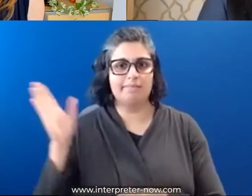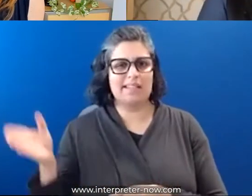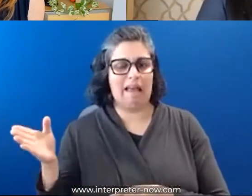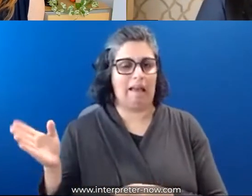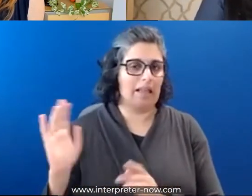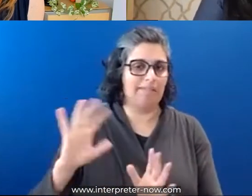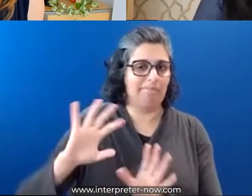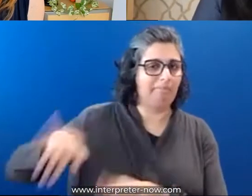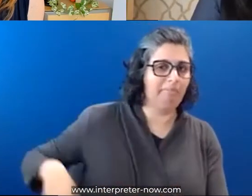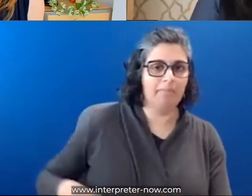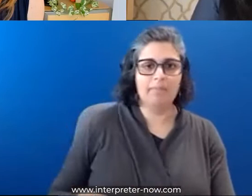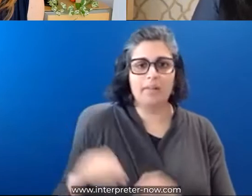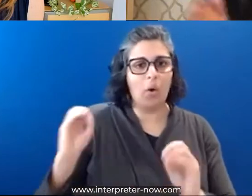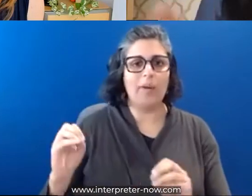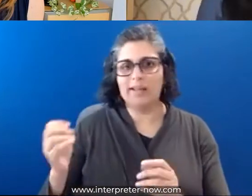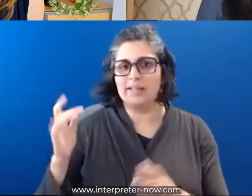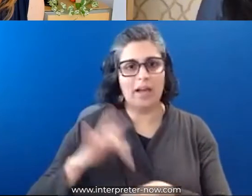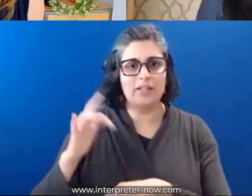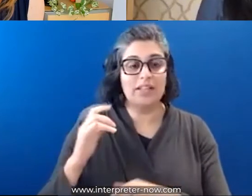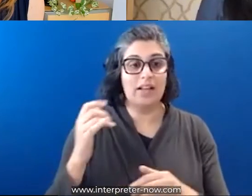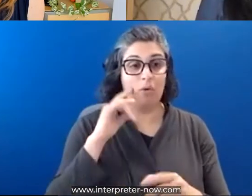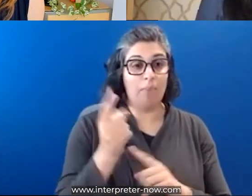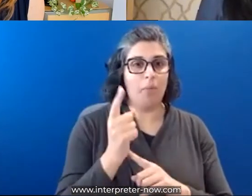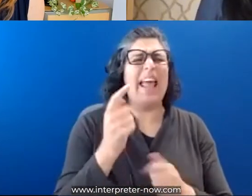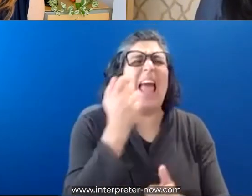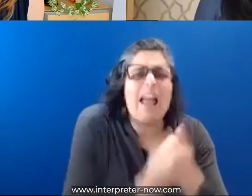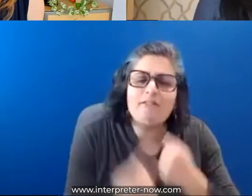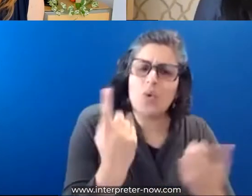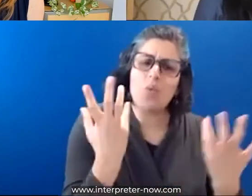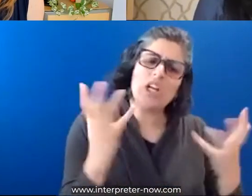And for a moment, everyone wanted to do something on it and we waited.